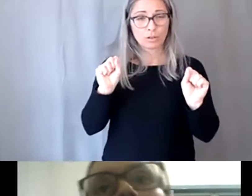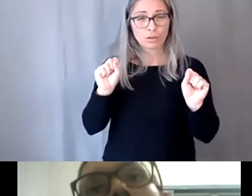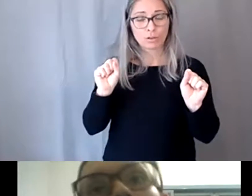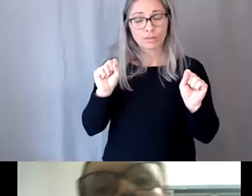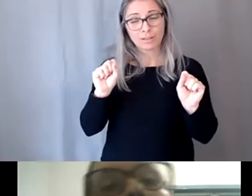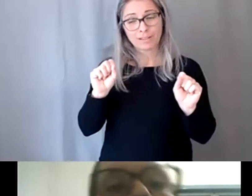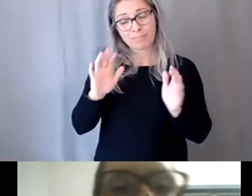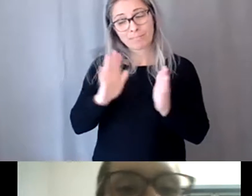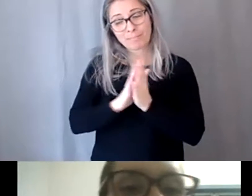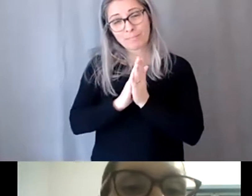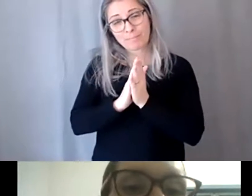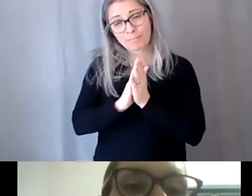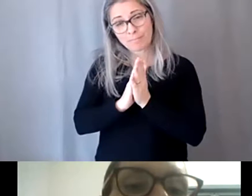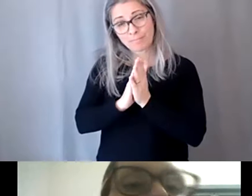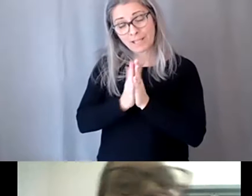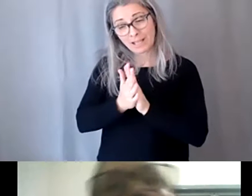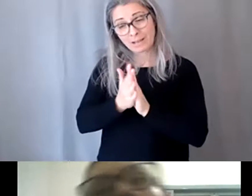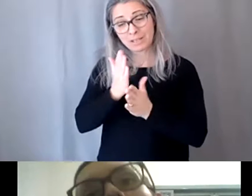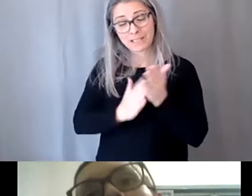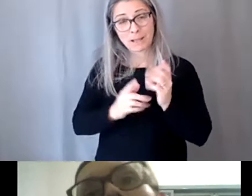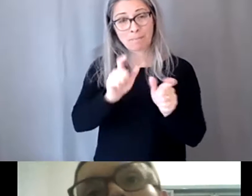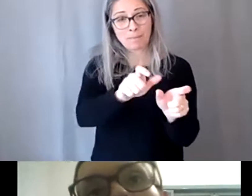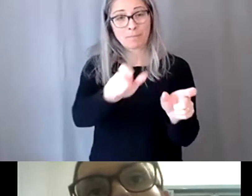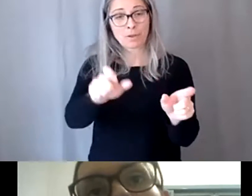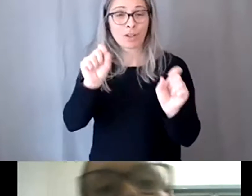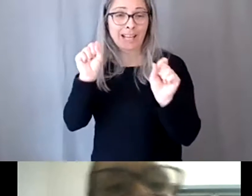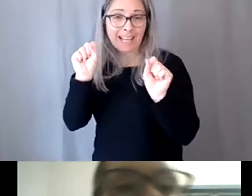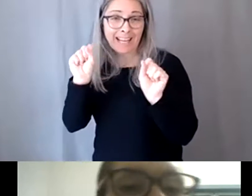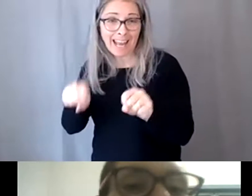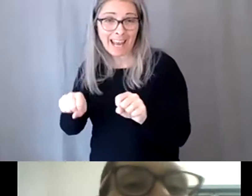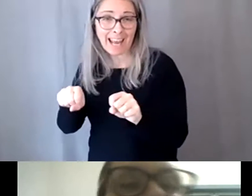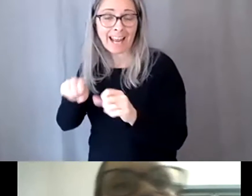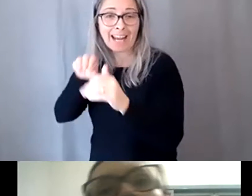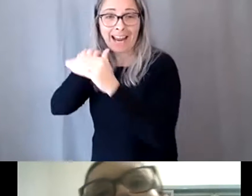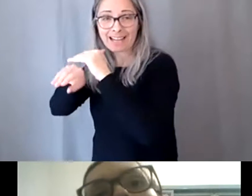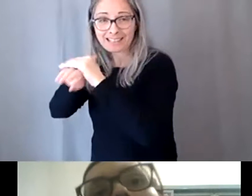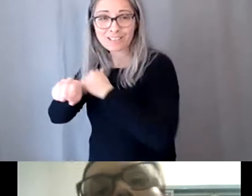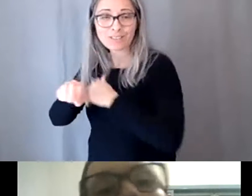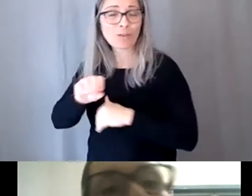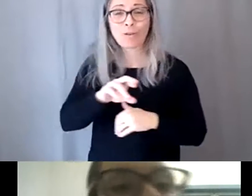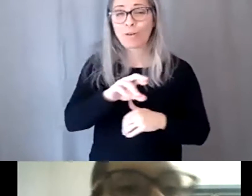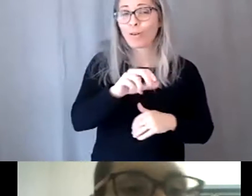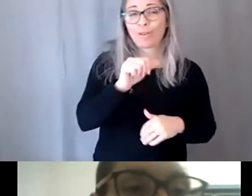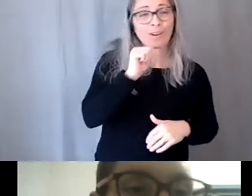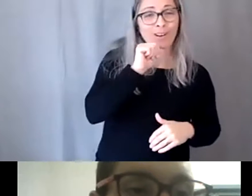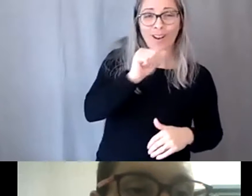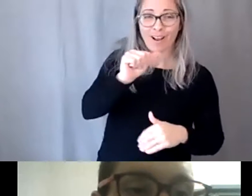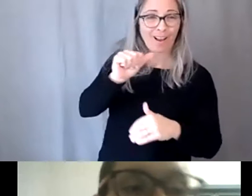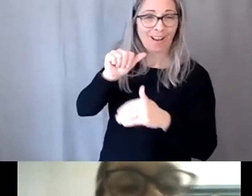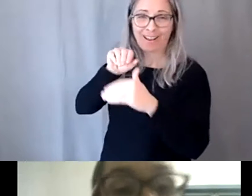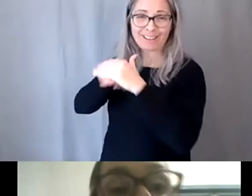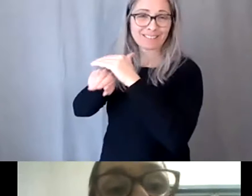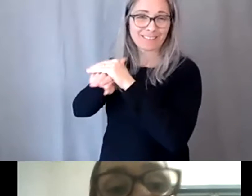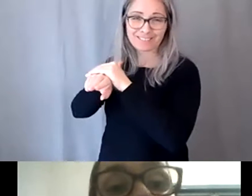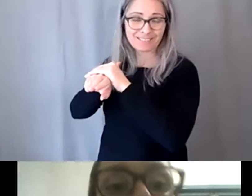to are not eligible to public services as disabled